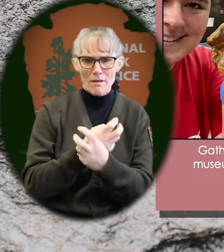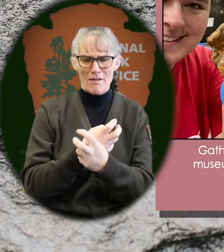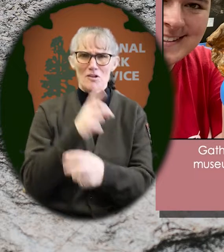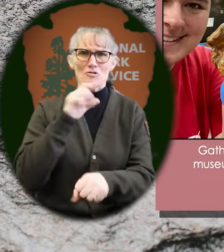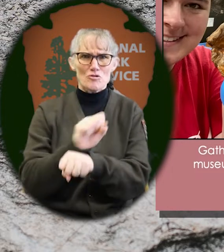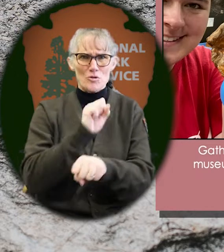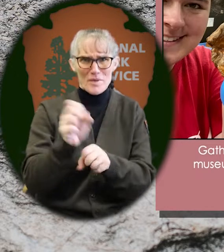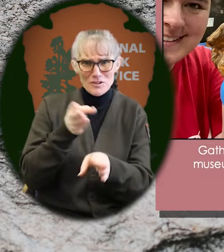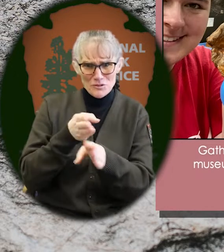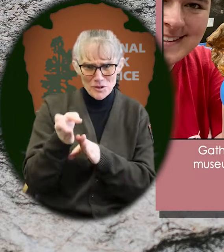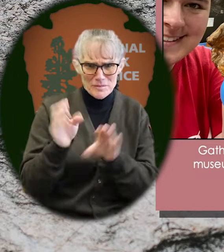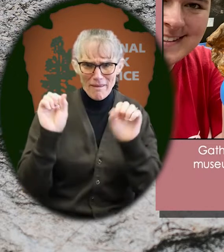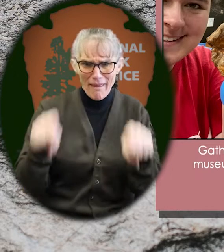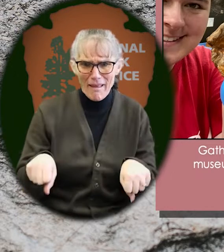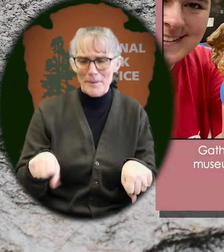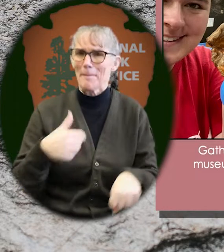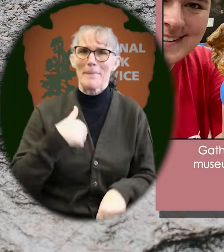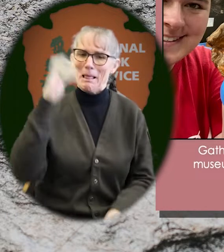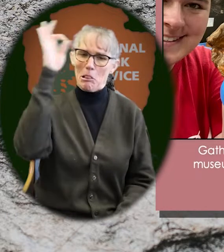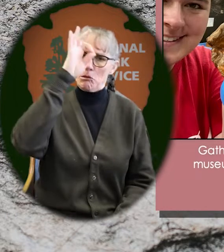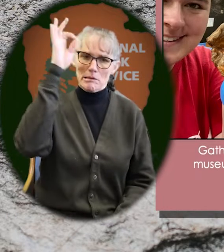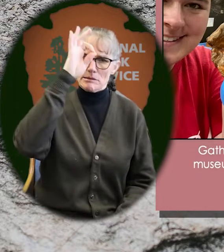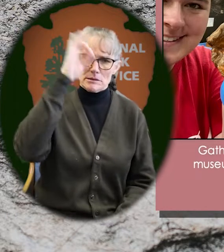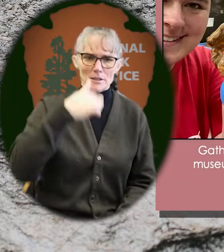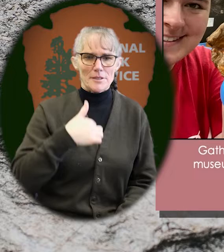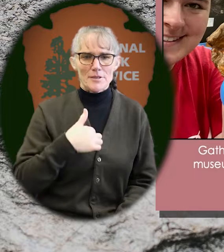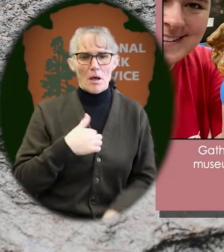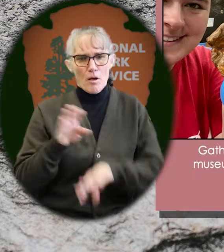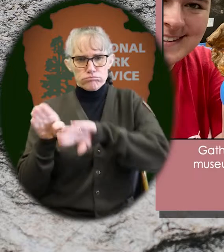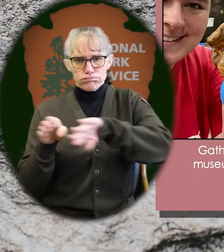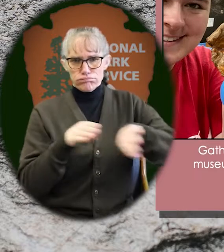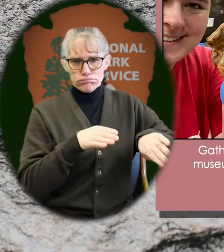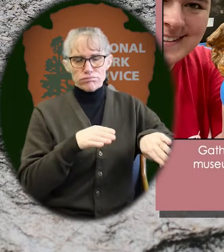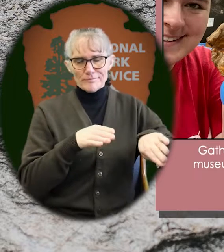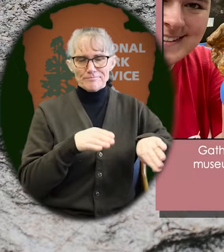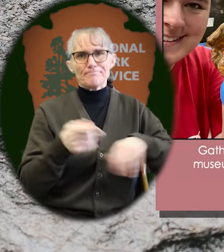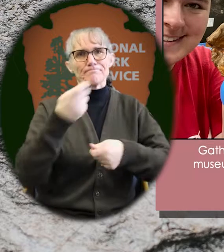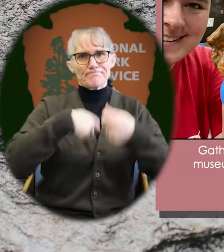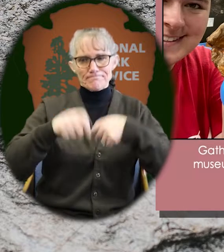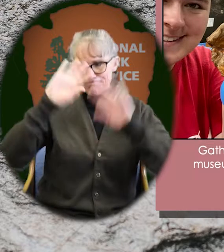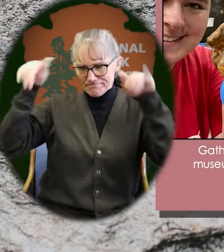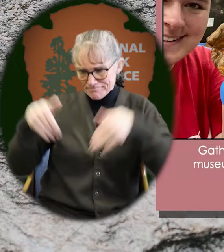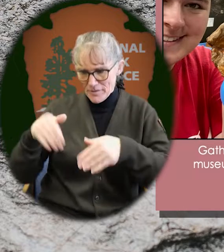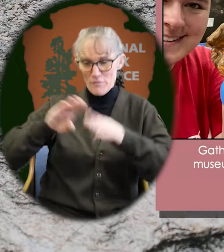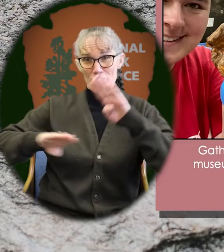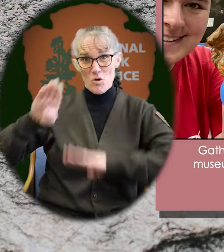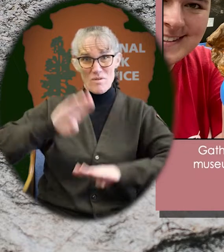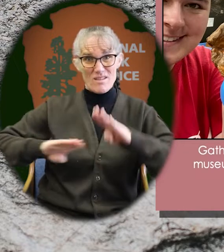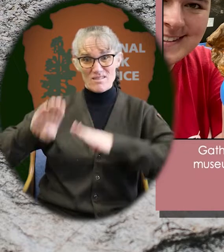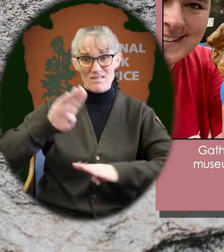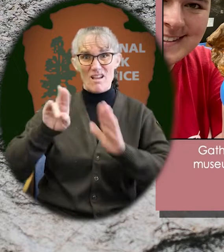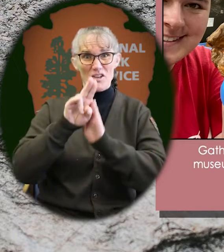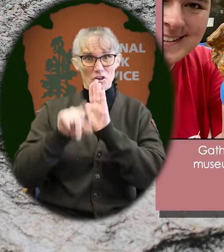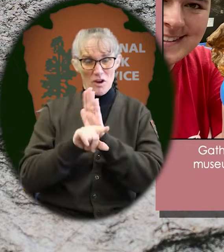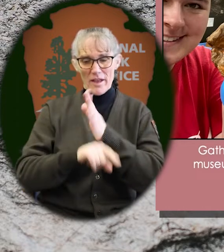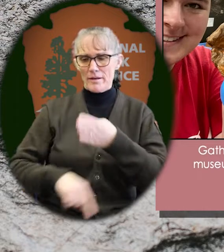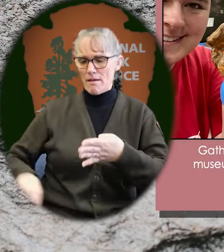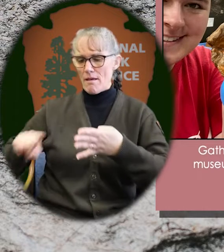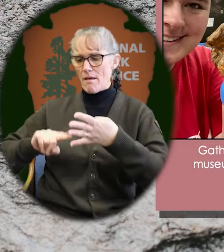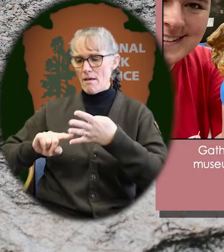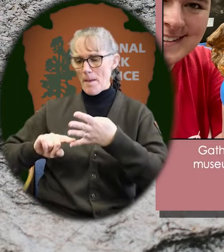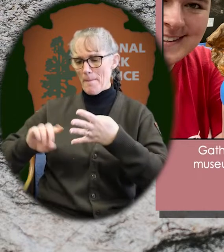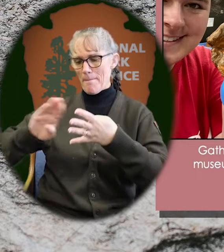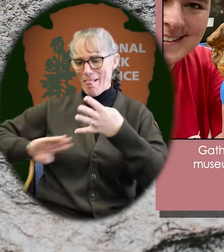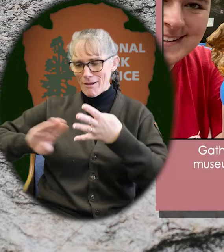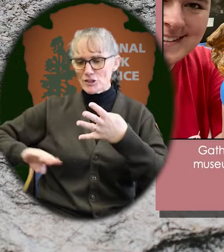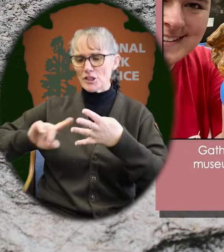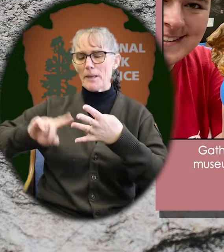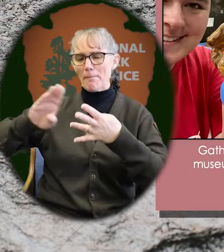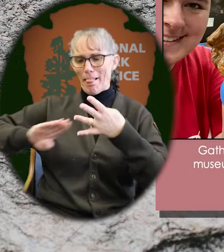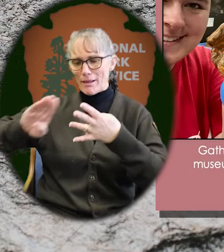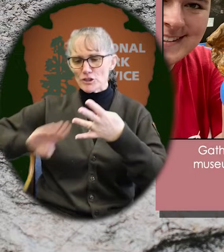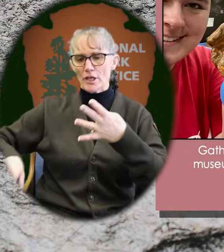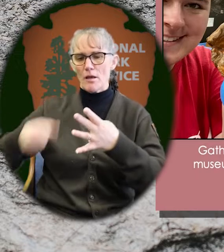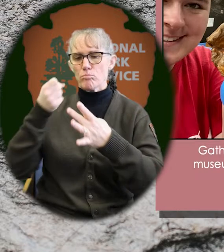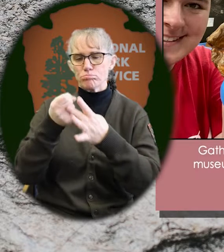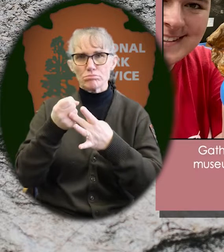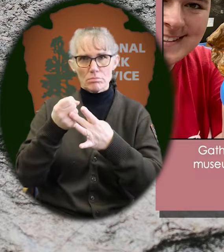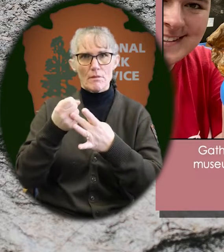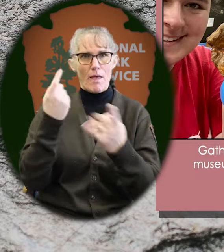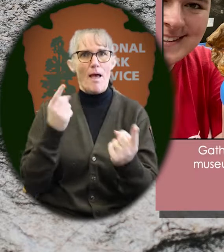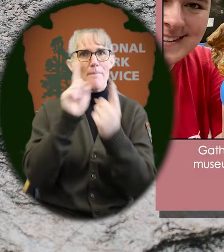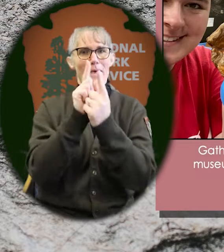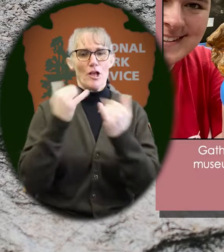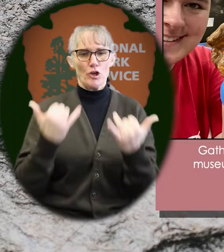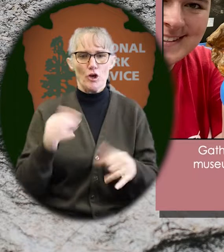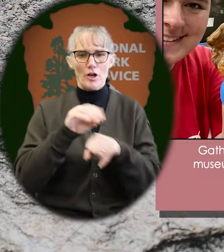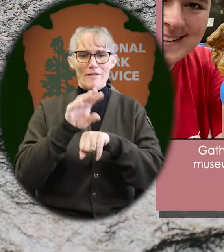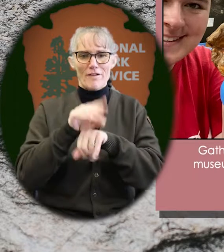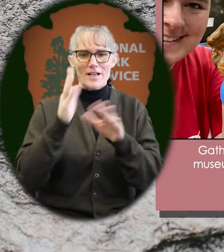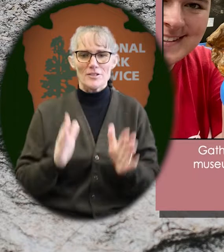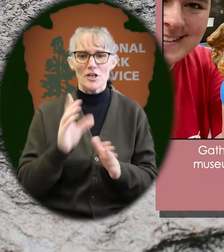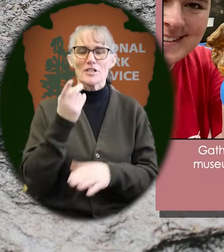Um. So, with that, I did my undergrad in Biology, and it wasn't until my junior of my uh Biology degree, that I met my current adviser, Dr. Donald Prothero,